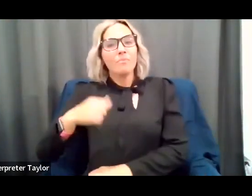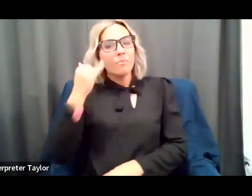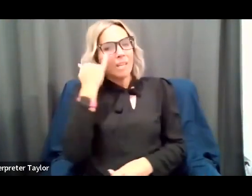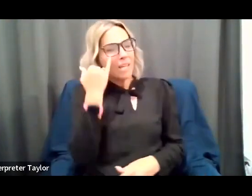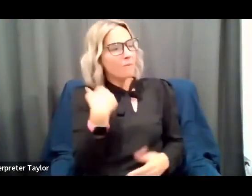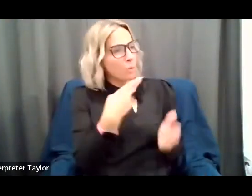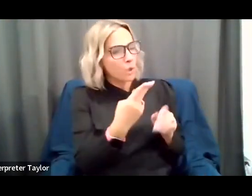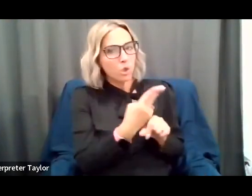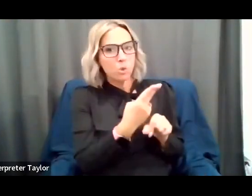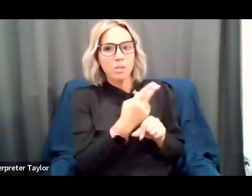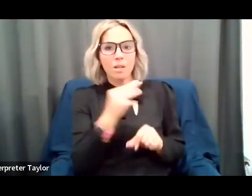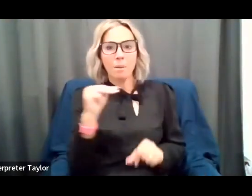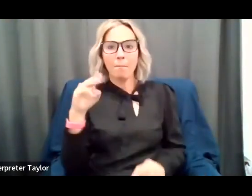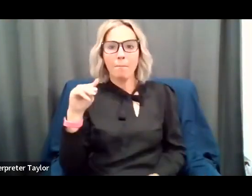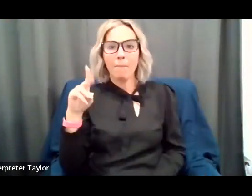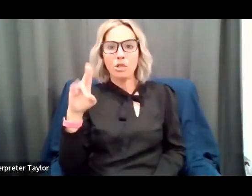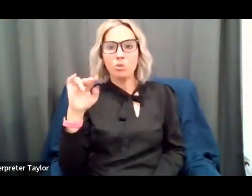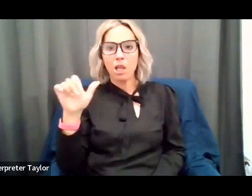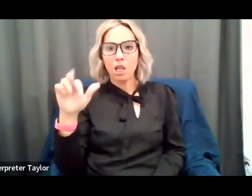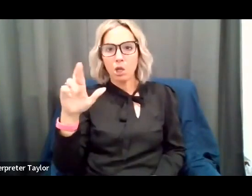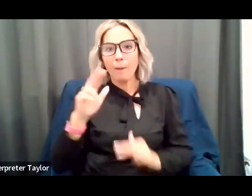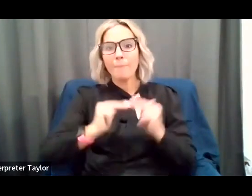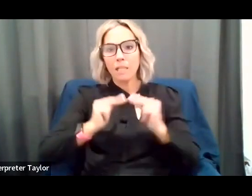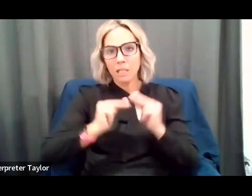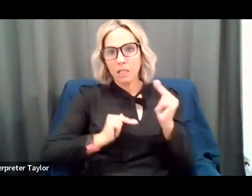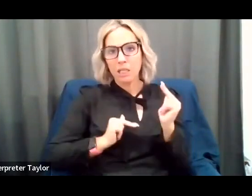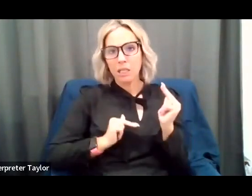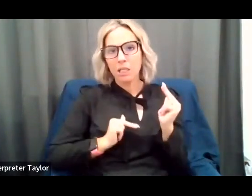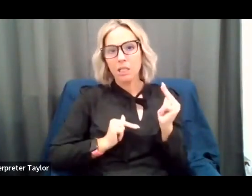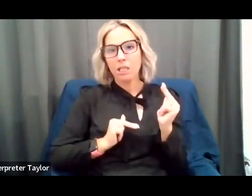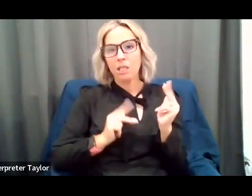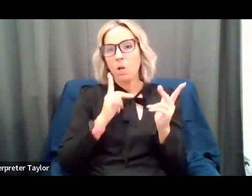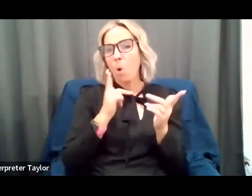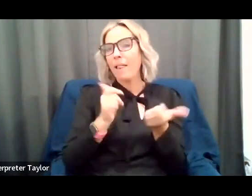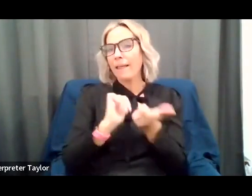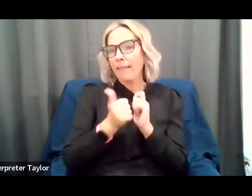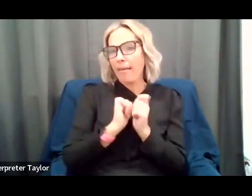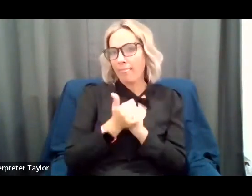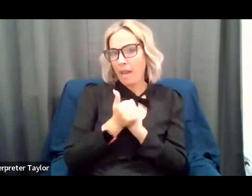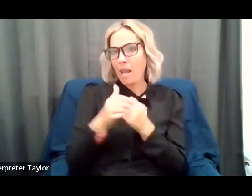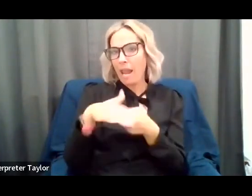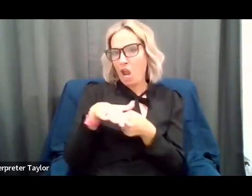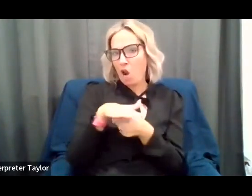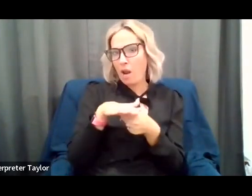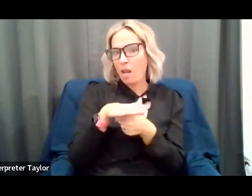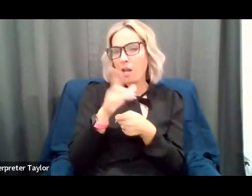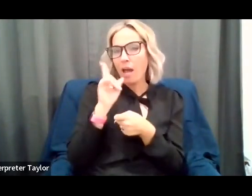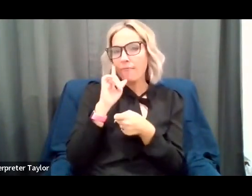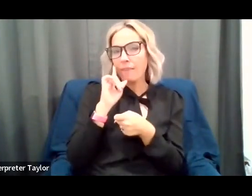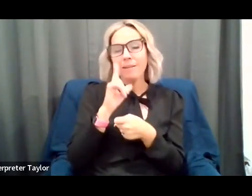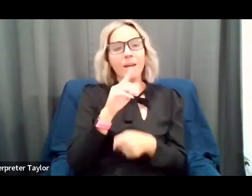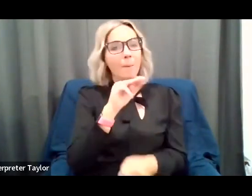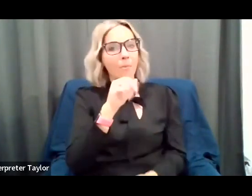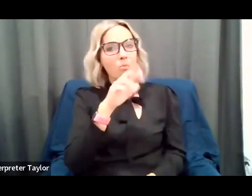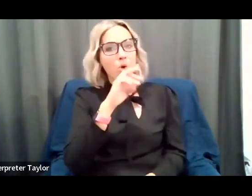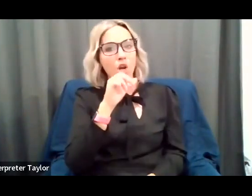a Modular building and I'm thinking of the athletic, uh, area, I think I'm- [Yes, Marauder Complex.] Yes.